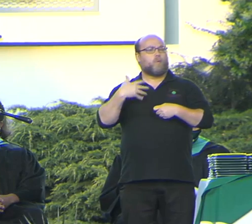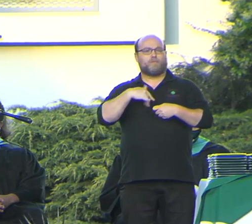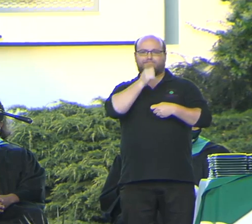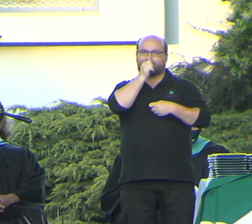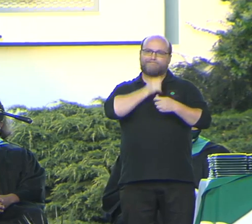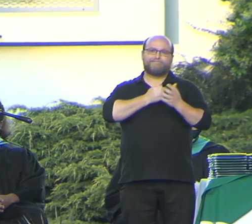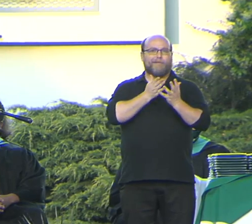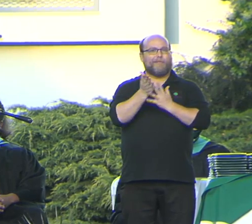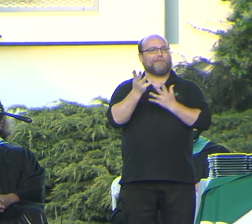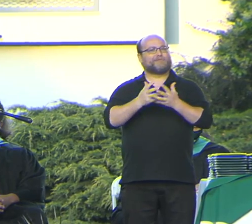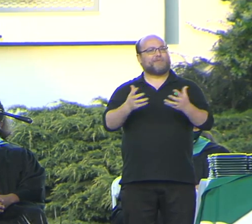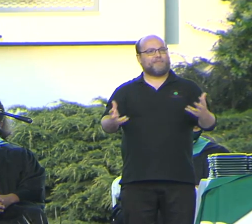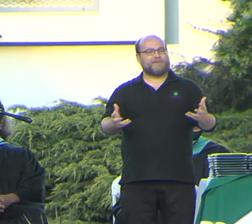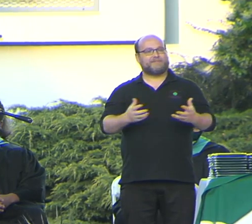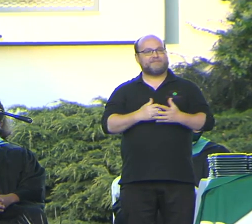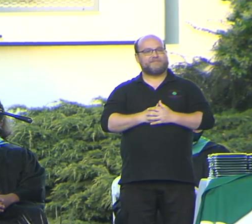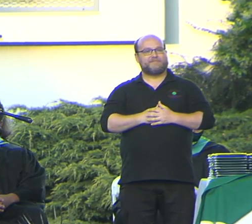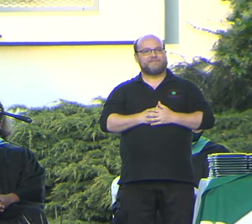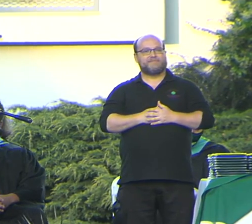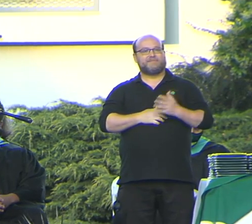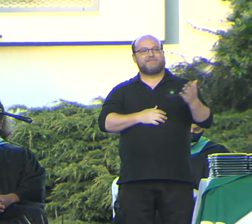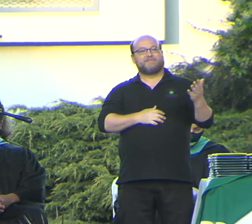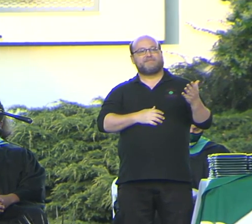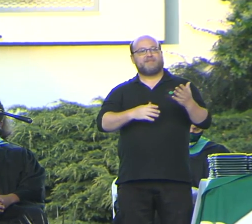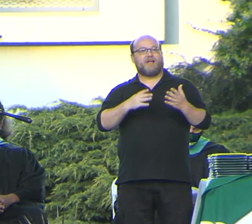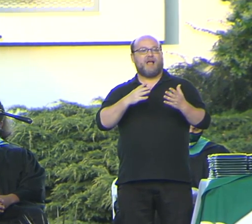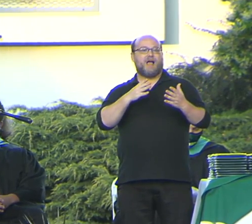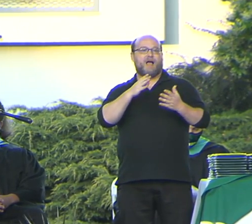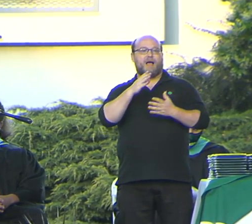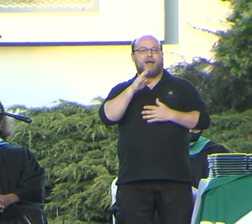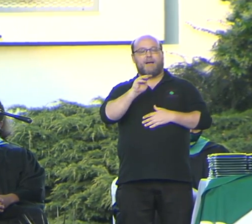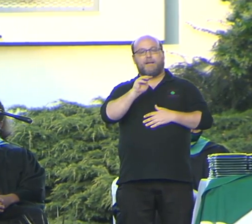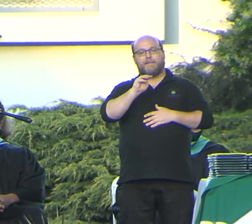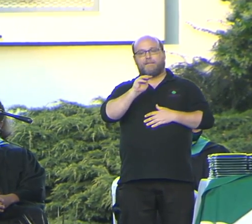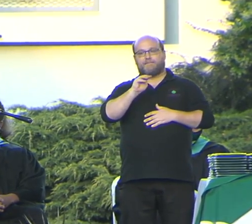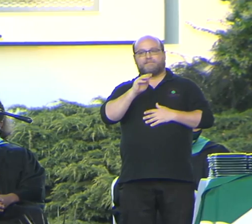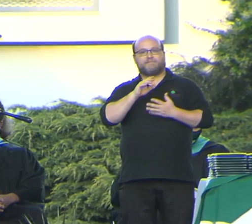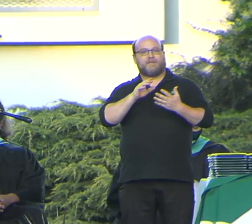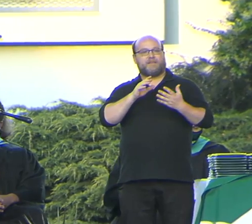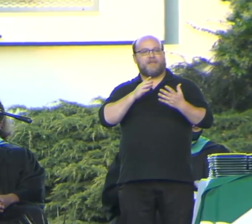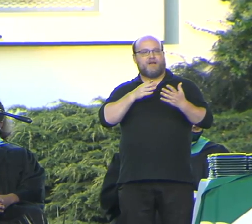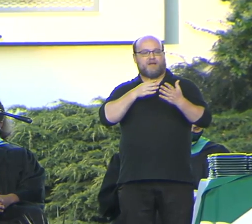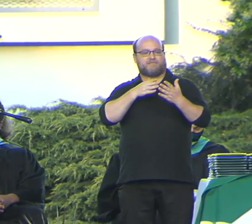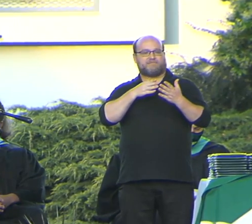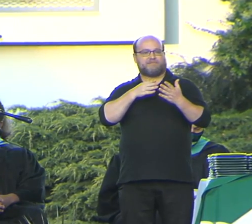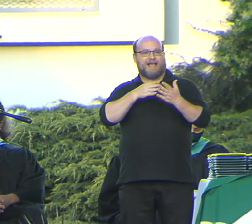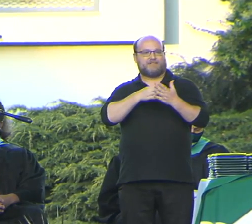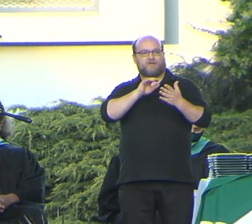From bad grades to leading anti-racist demonstrations and touring colleges virtually we have made it this far